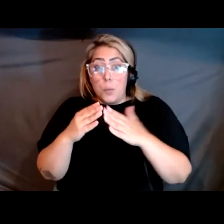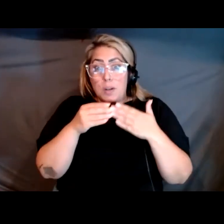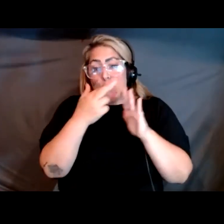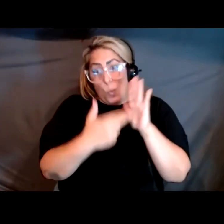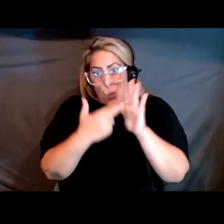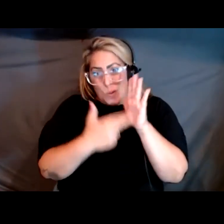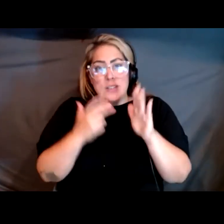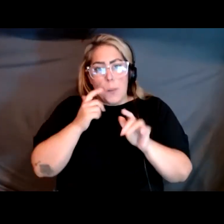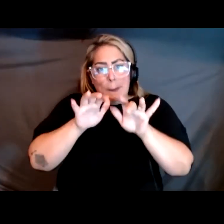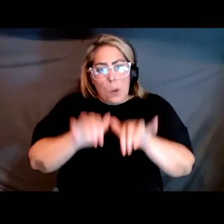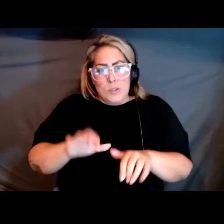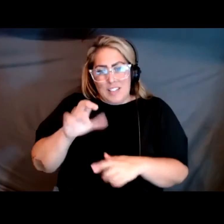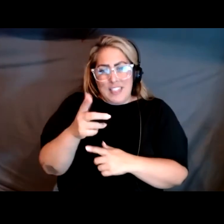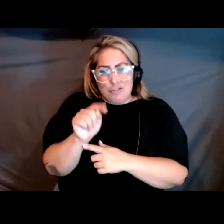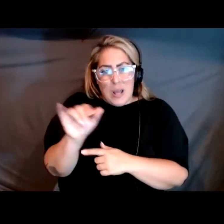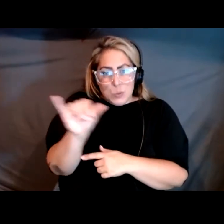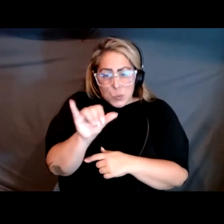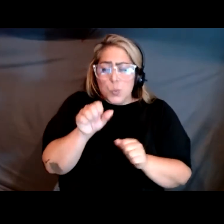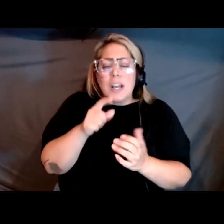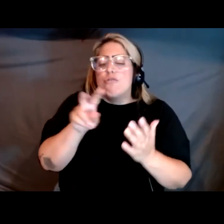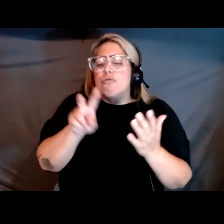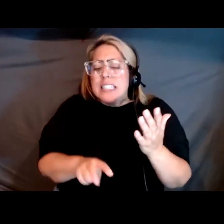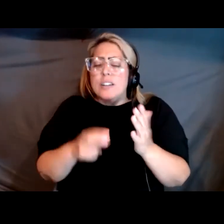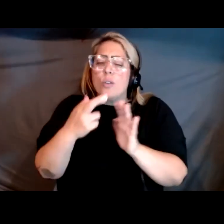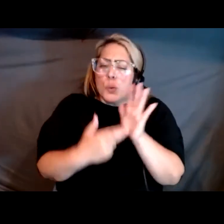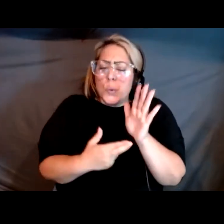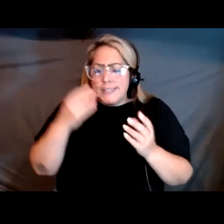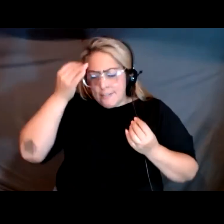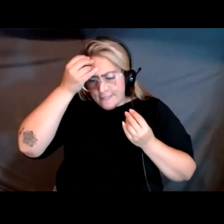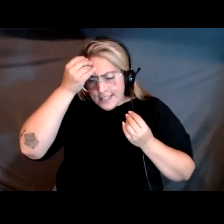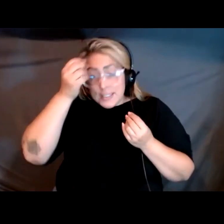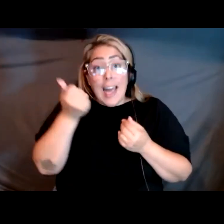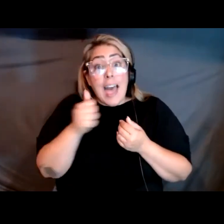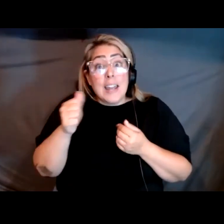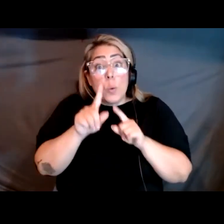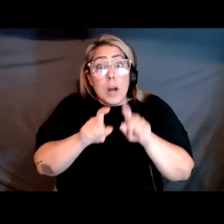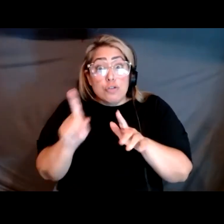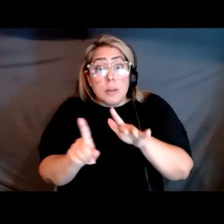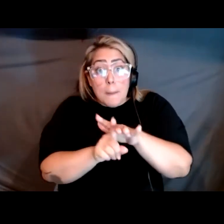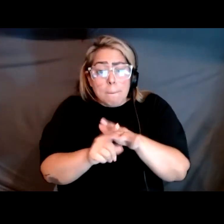and for you to read and reflect and let us know if you have any questions about these community guidelines.